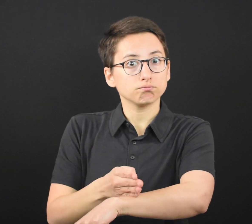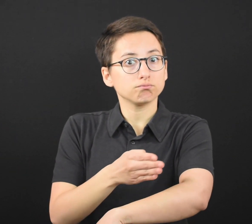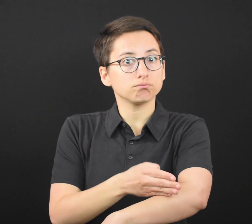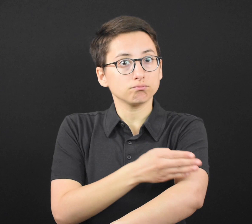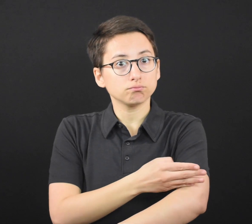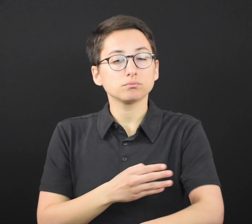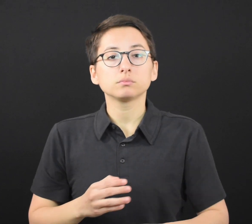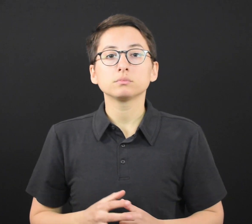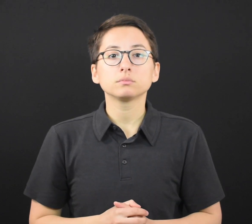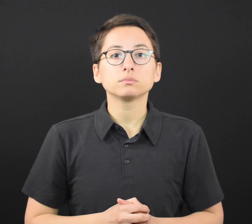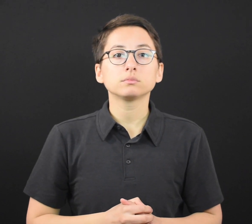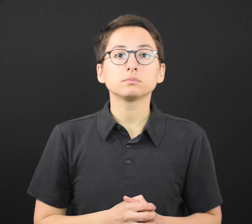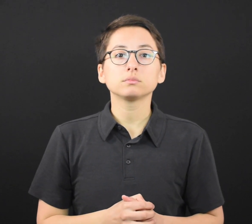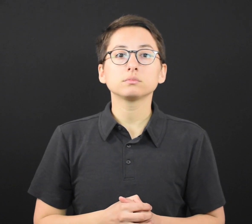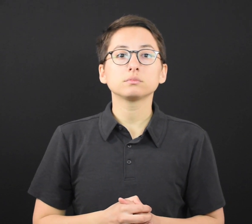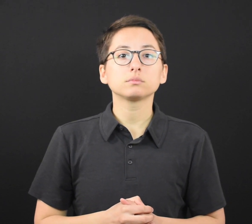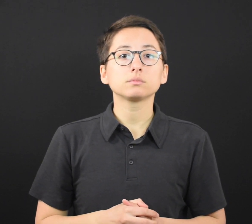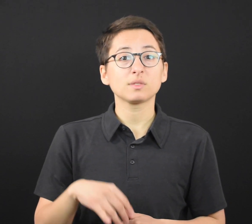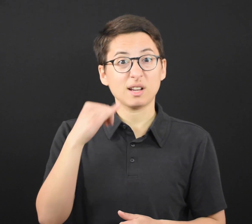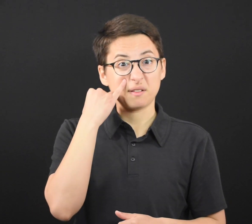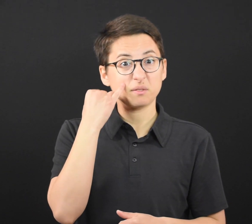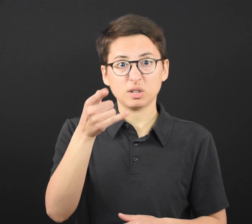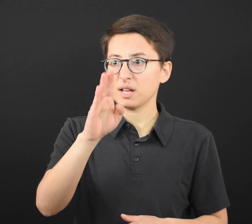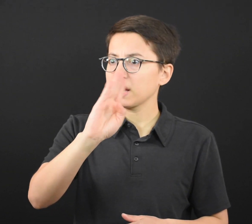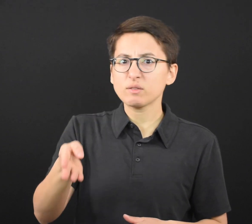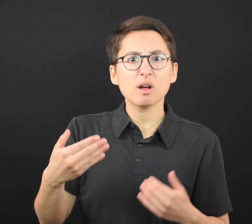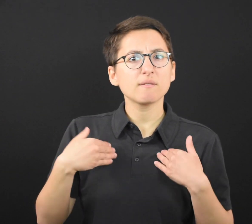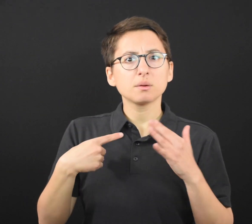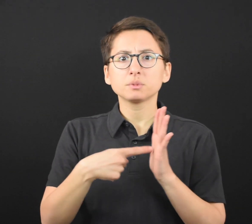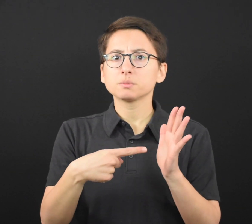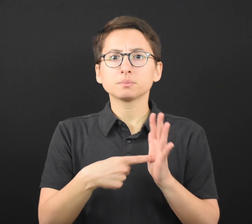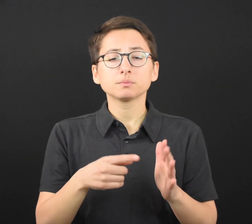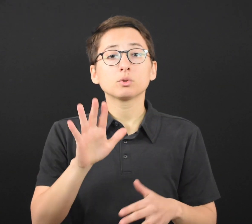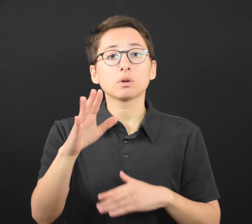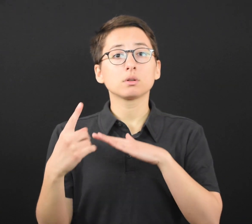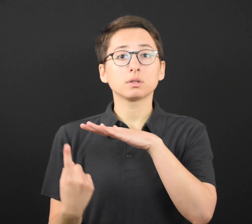● If you never had symptoms, your isolation period ends after